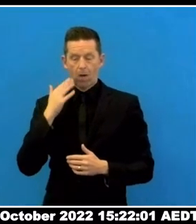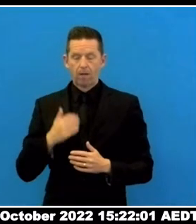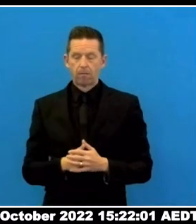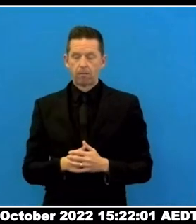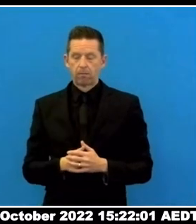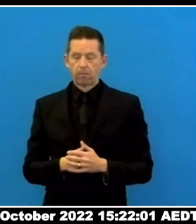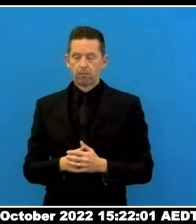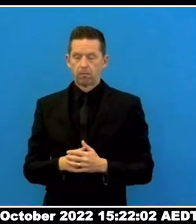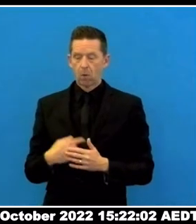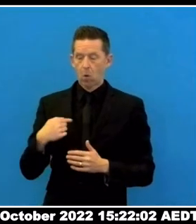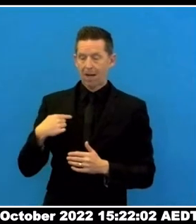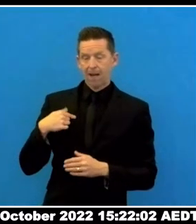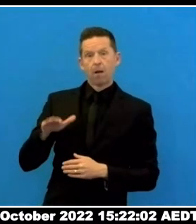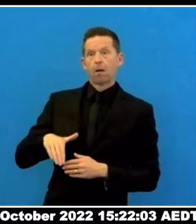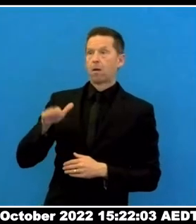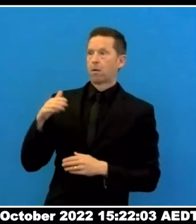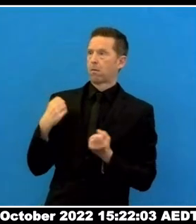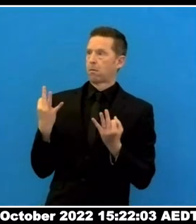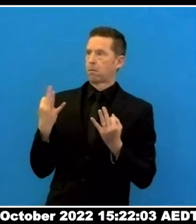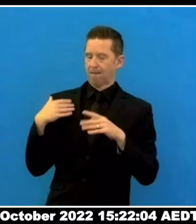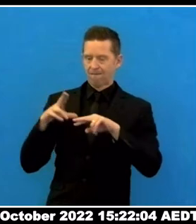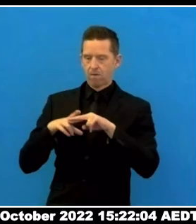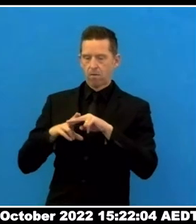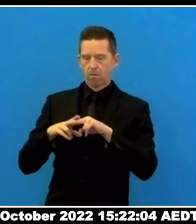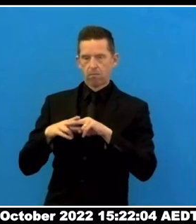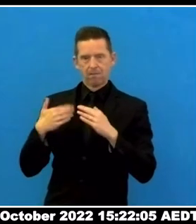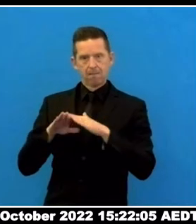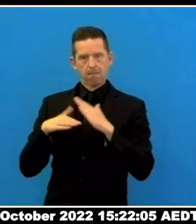not having a man in our home due to Taliban.